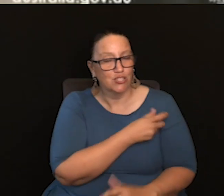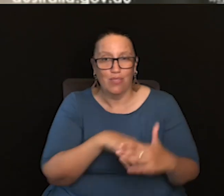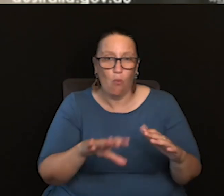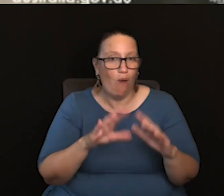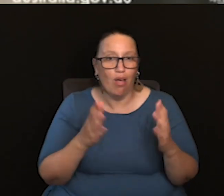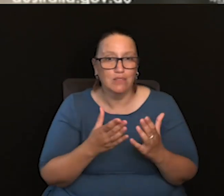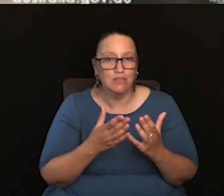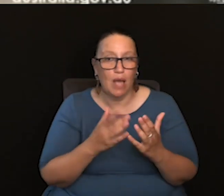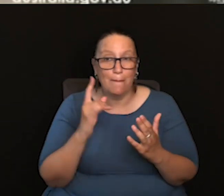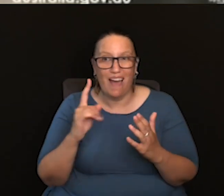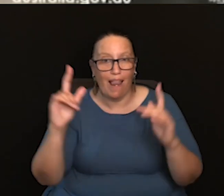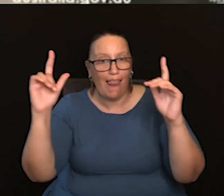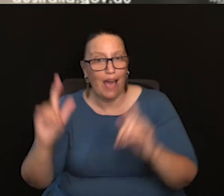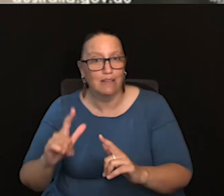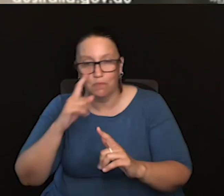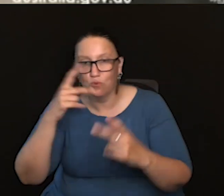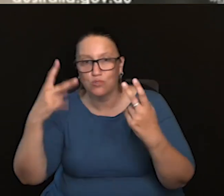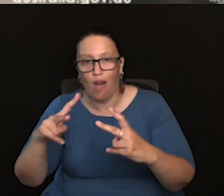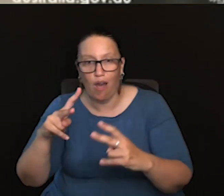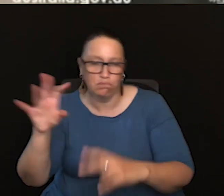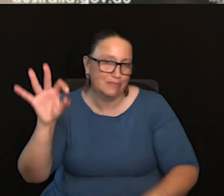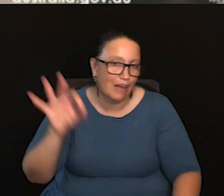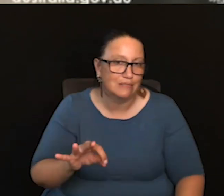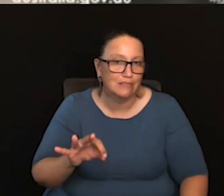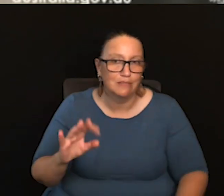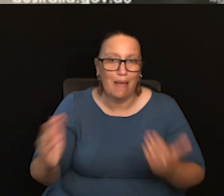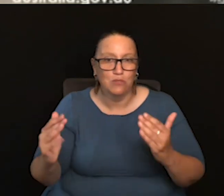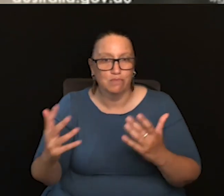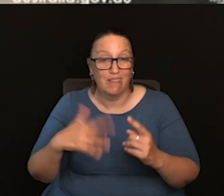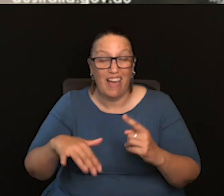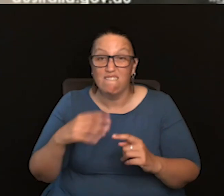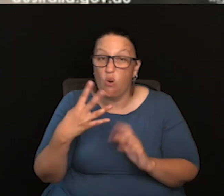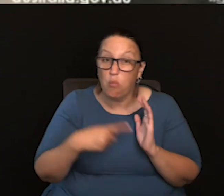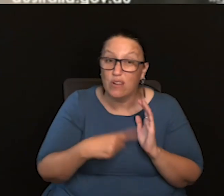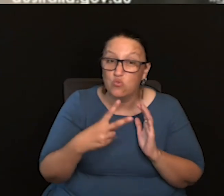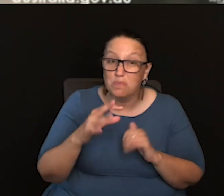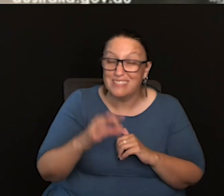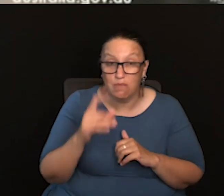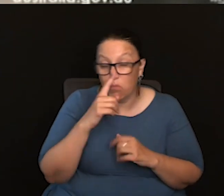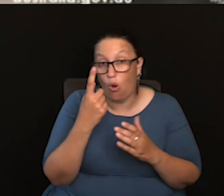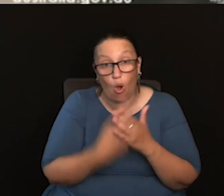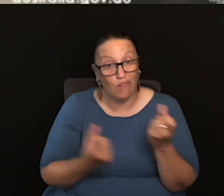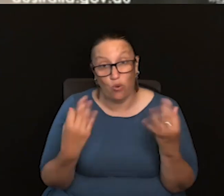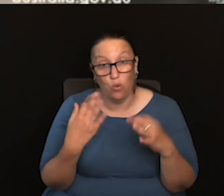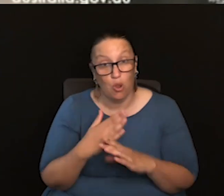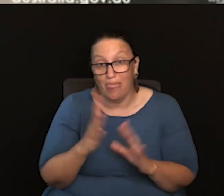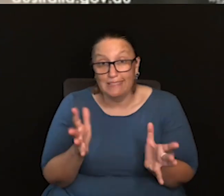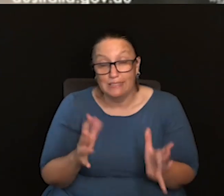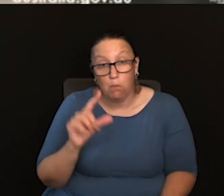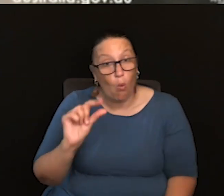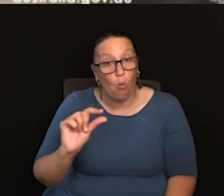and expected to potentially decrease further. So when you put those things together that's our focus.